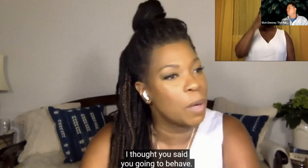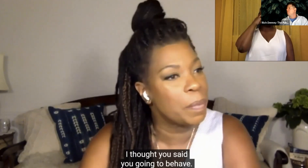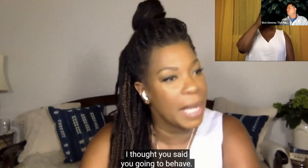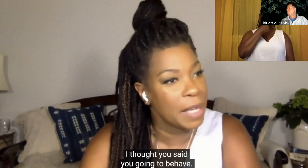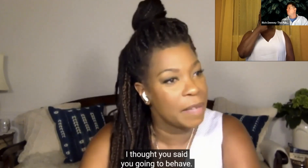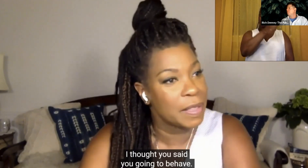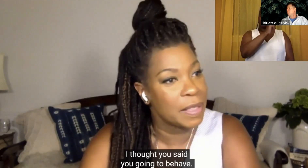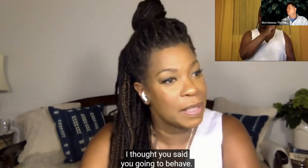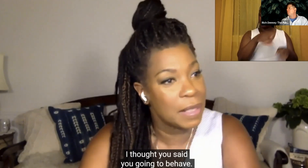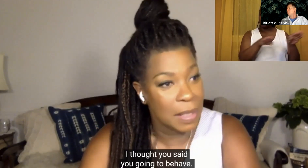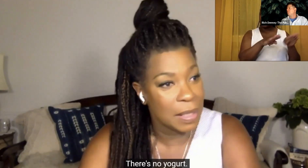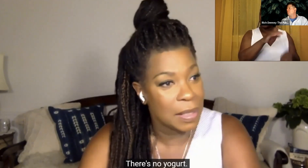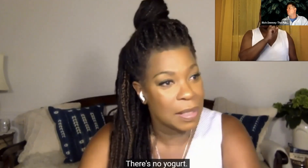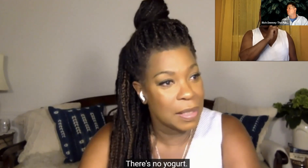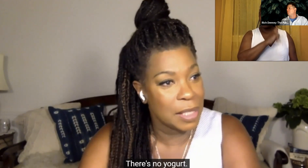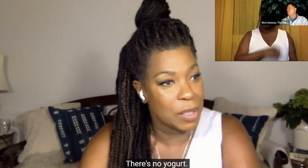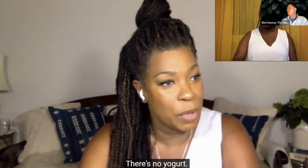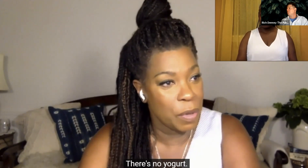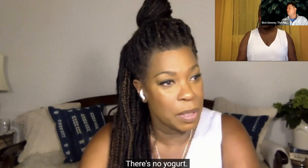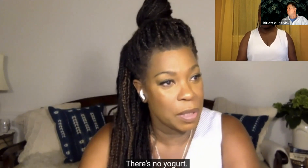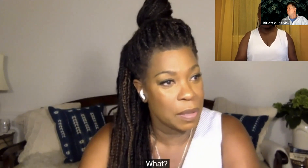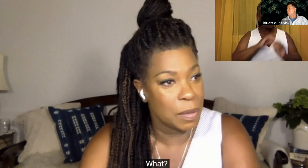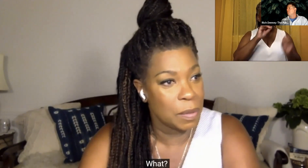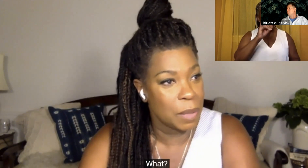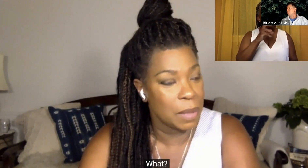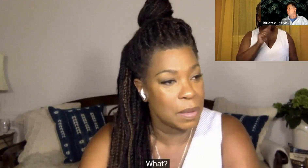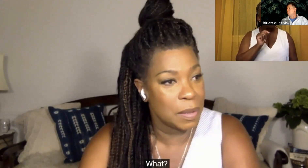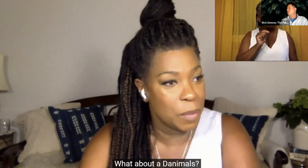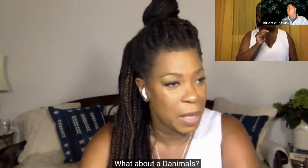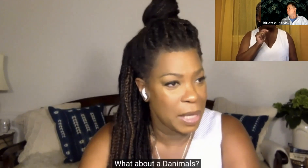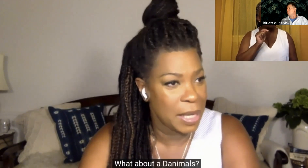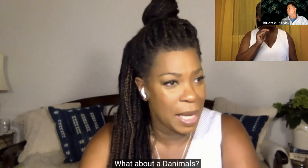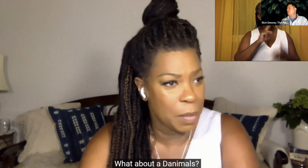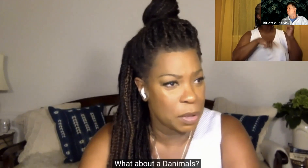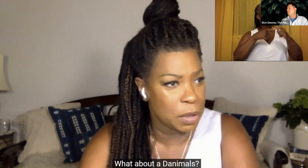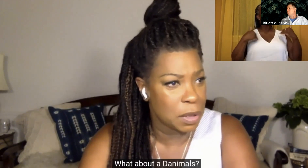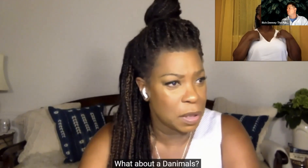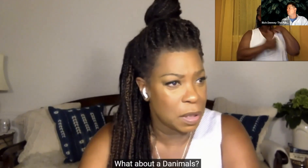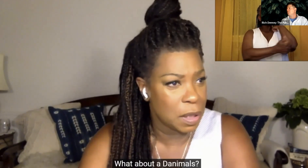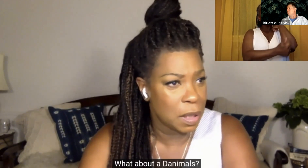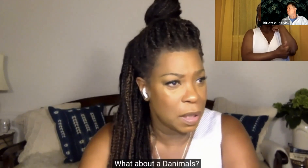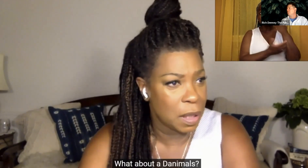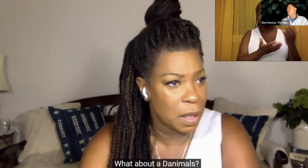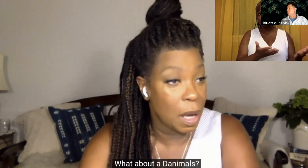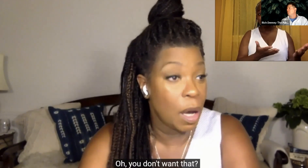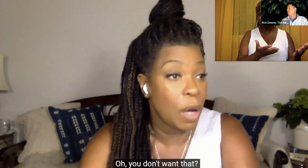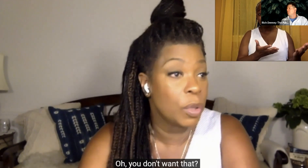gonna behave. There's no yogurt? But what about Danimals? Oh, you